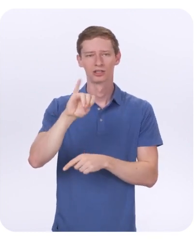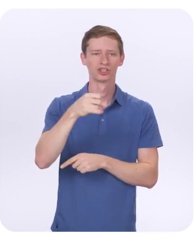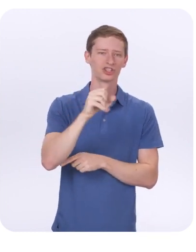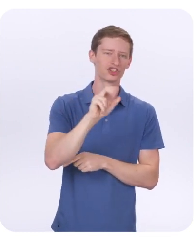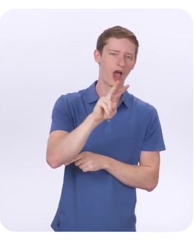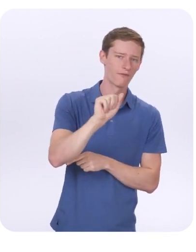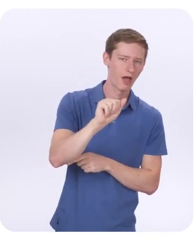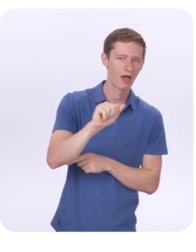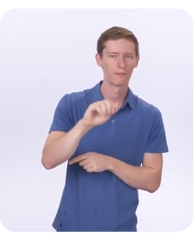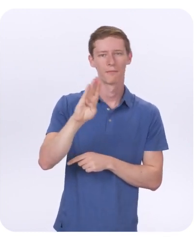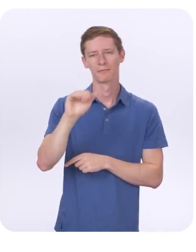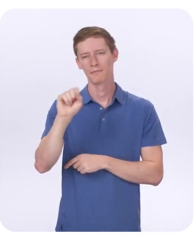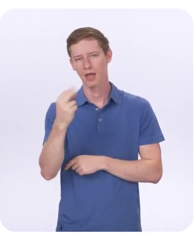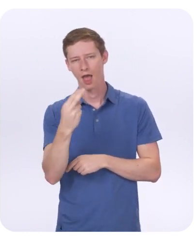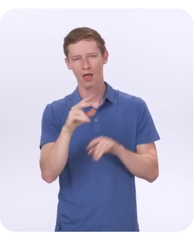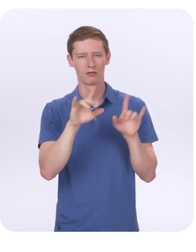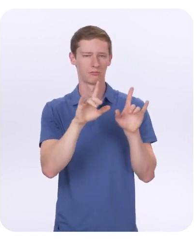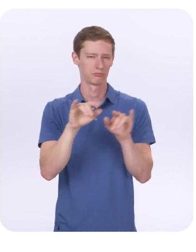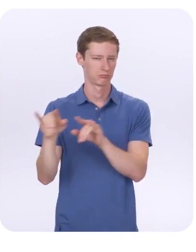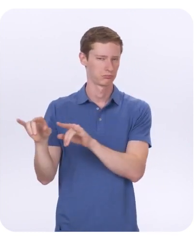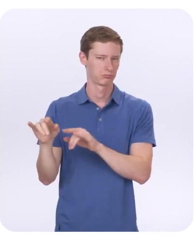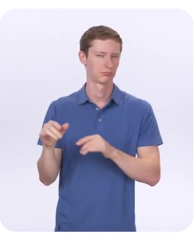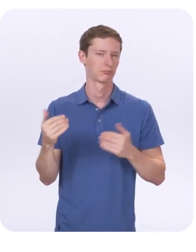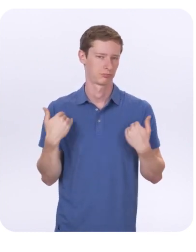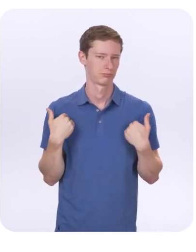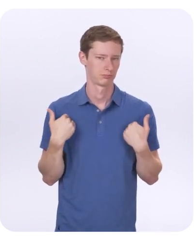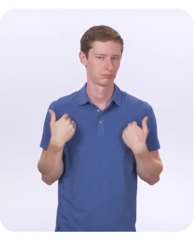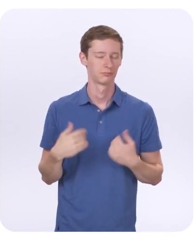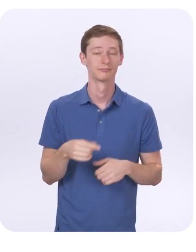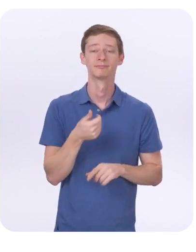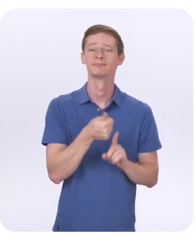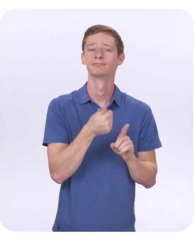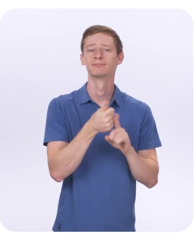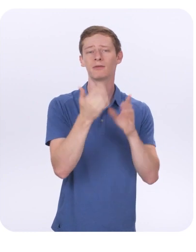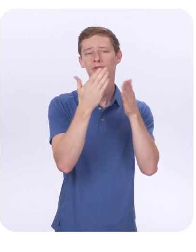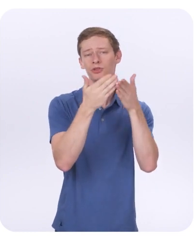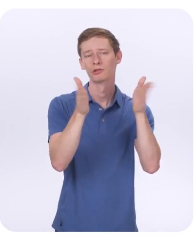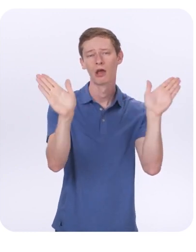and can either be used directly or fine-tuned for tons of use cases.